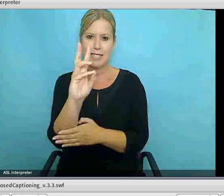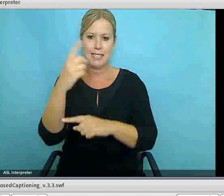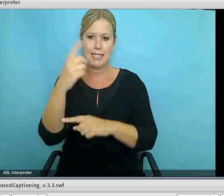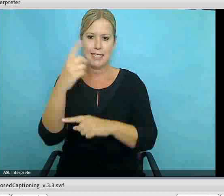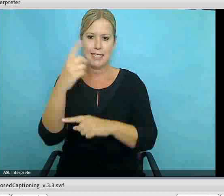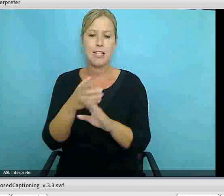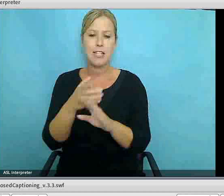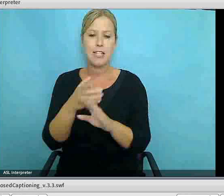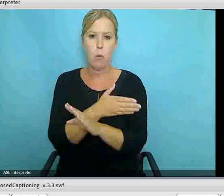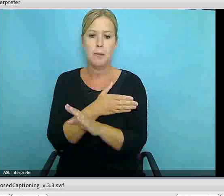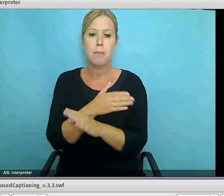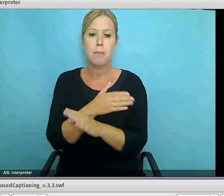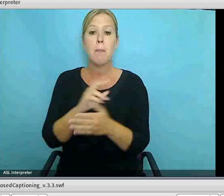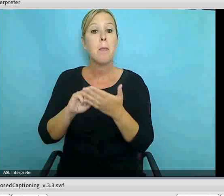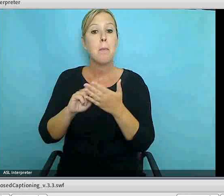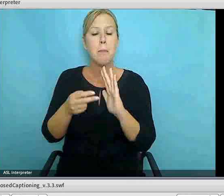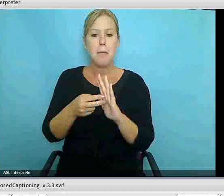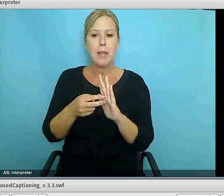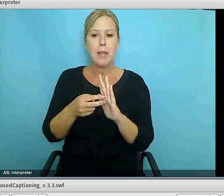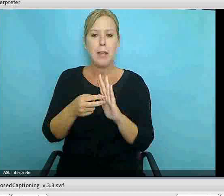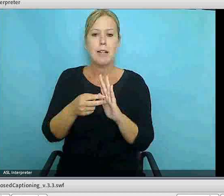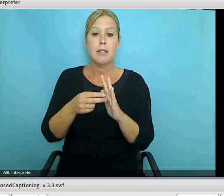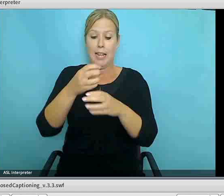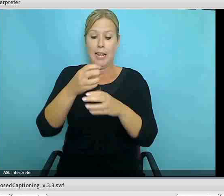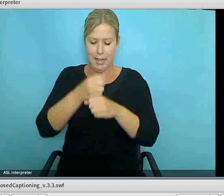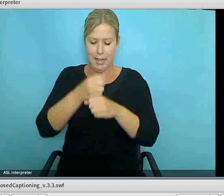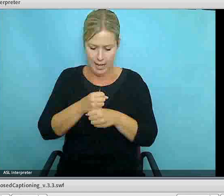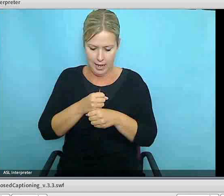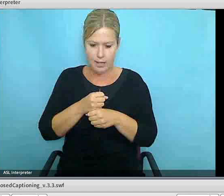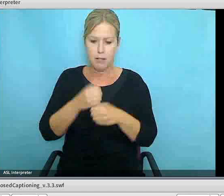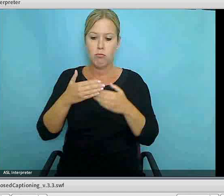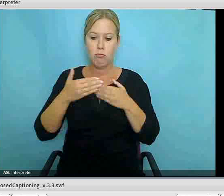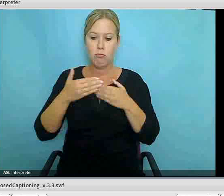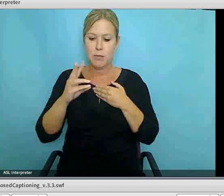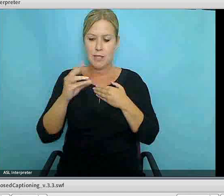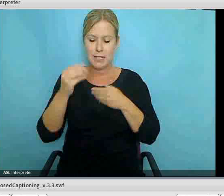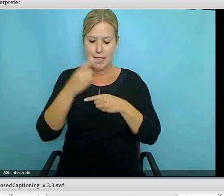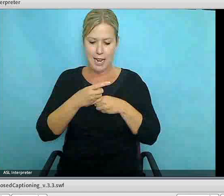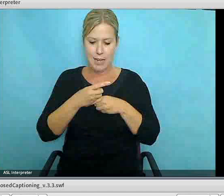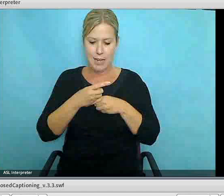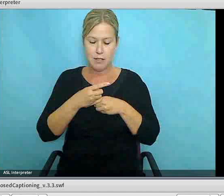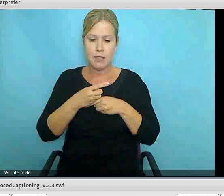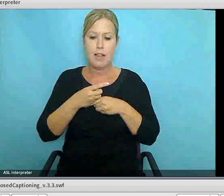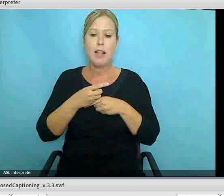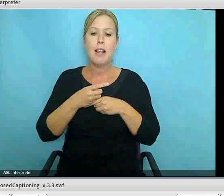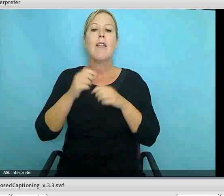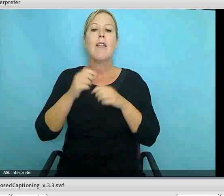That person will have 60 additional days to tell MassHealth if they want to choose a different